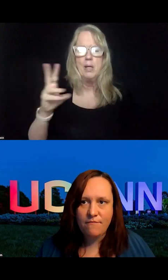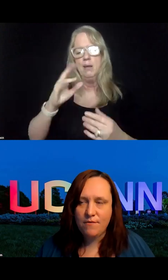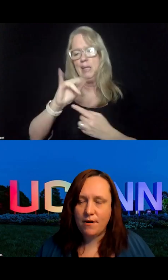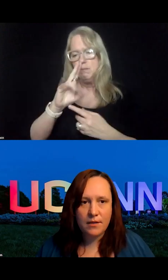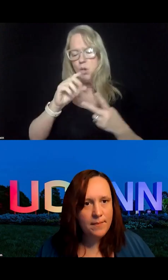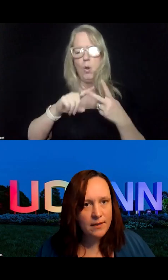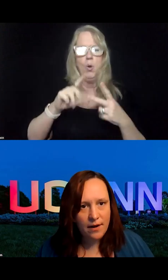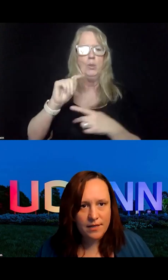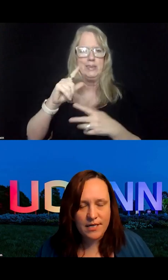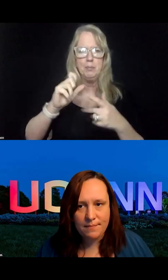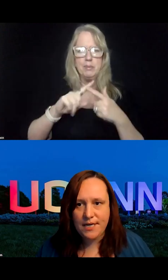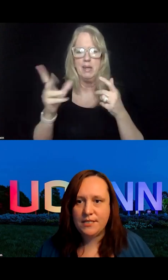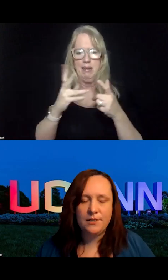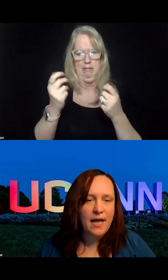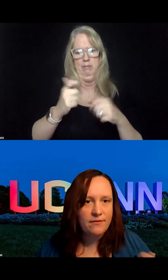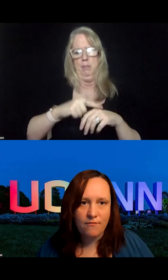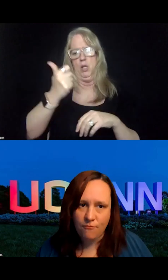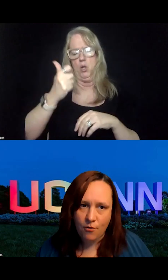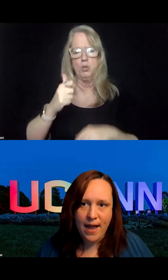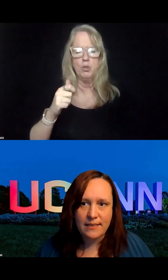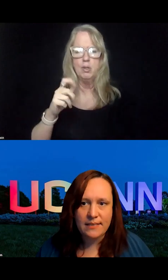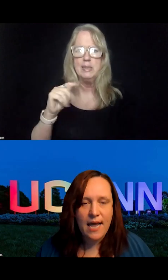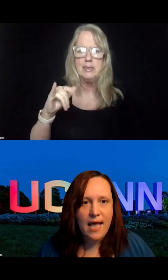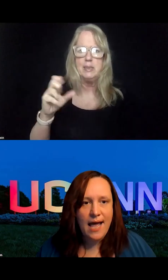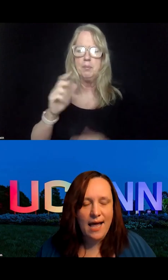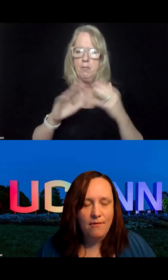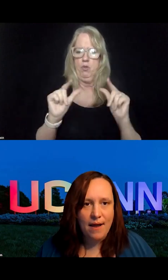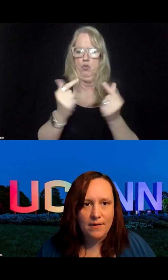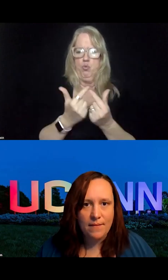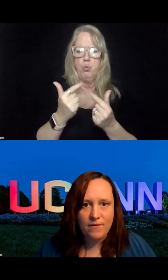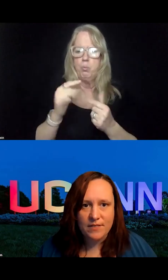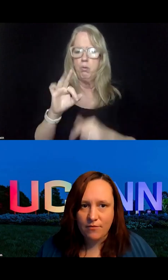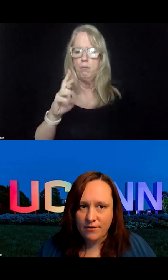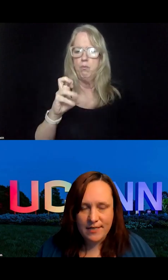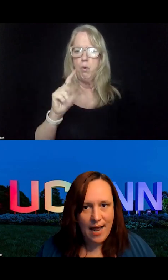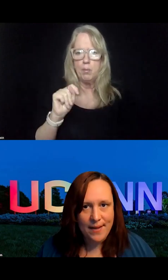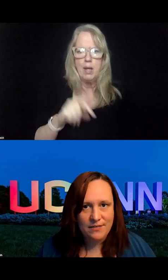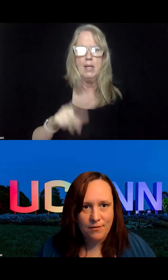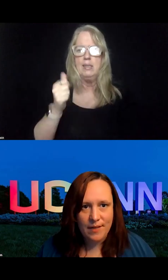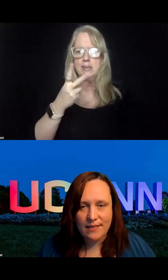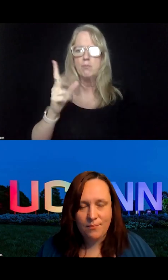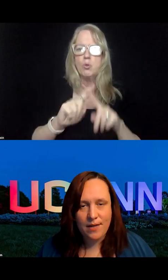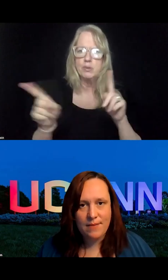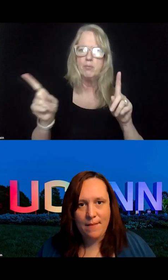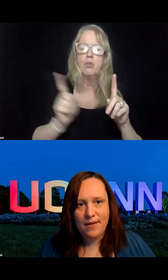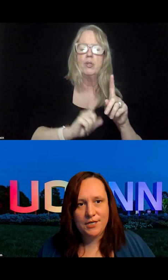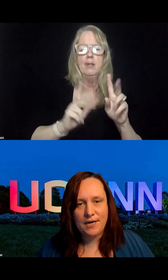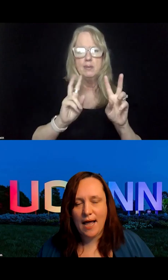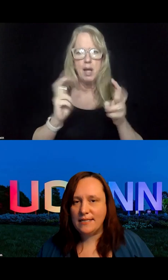AND A FEW THAT ARE LONGER THAN THAT. THERE ARE A LOT OF DIFFERENT FORMATS AROUND DIFFERENT TOPICS FOR SUPPORTING THE POPULATION.